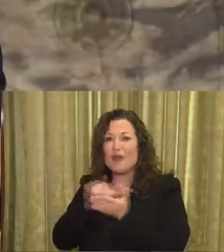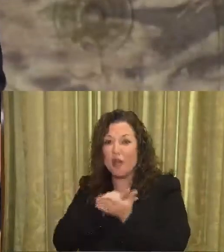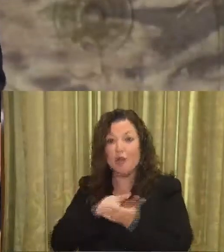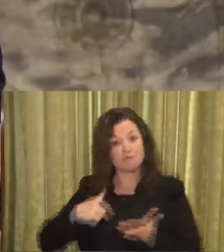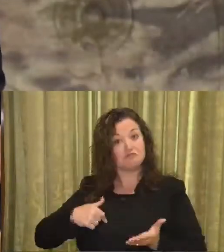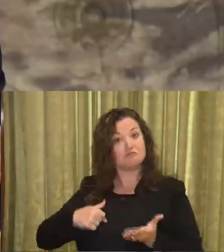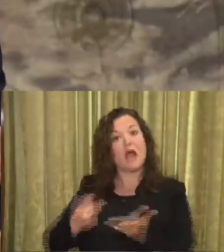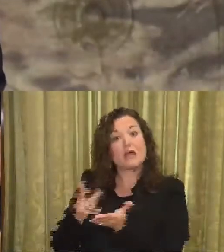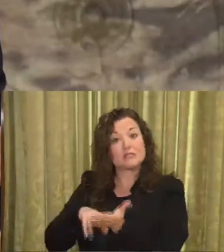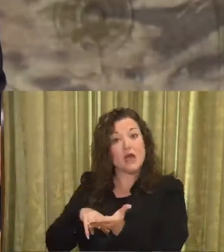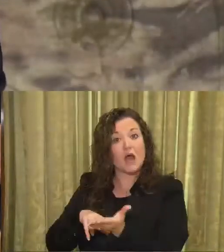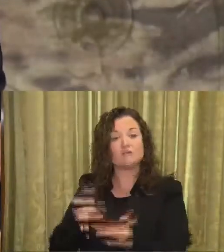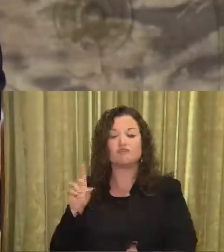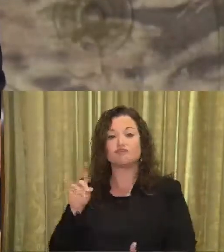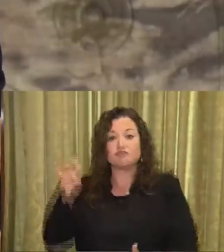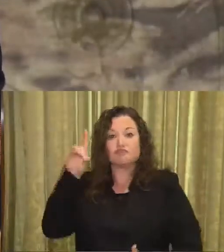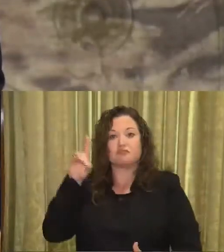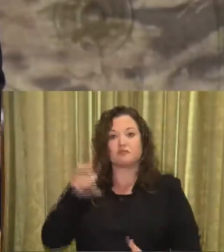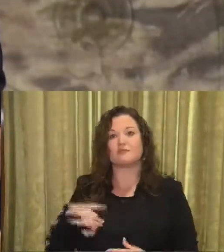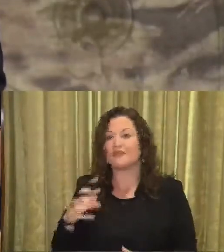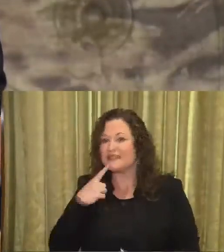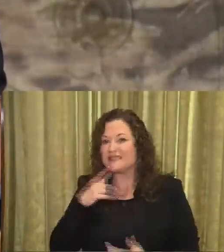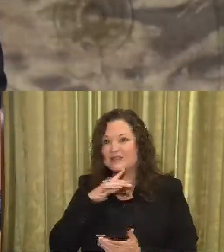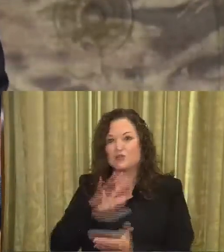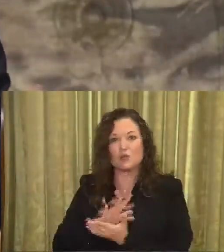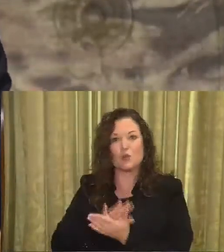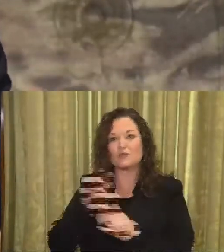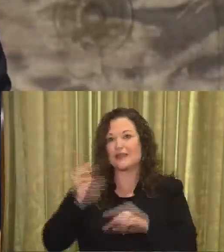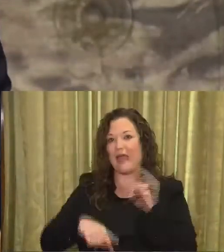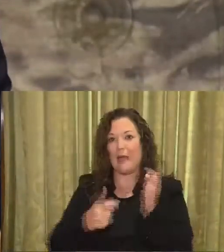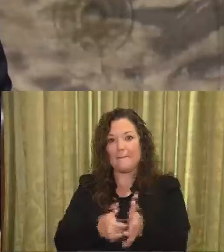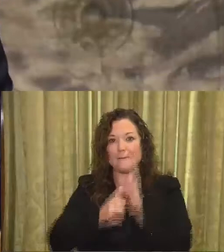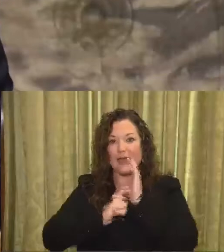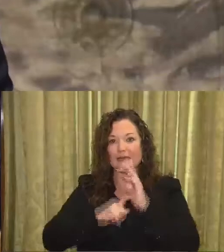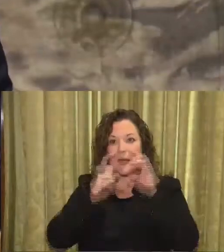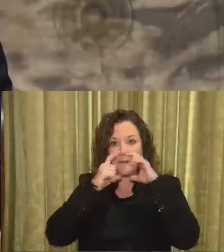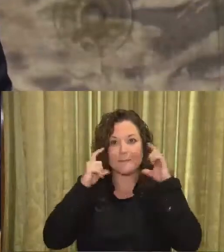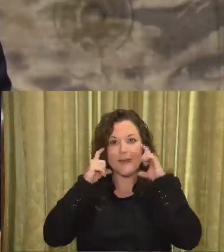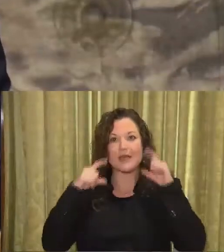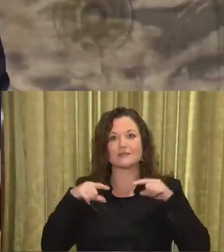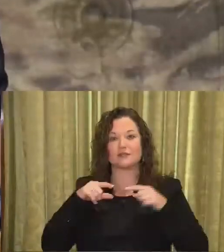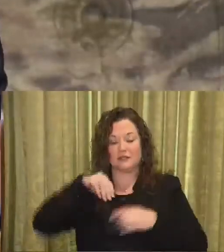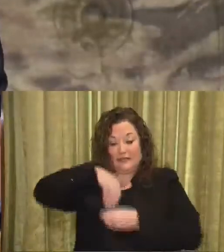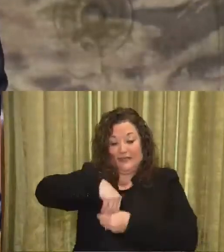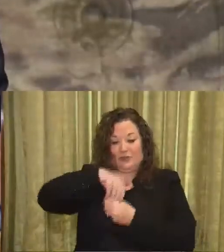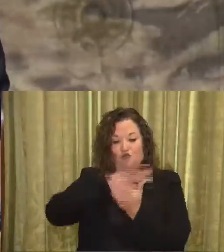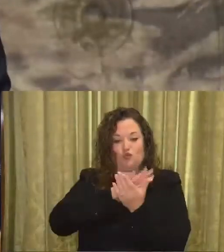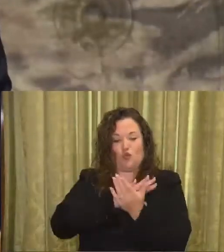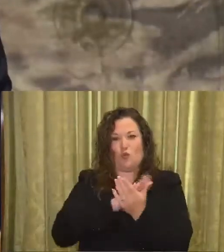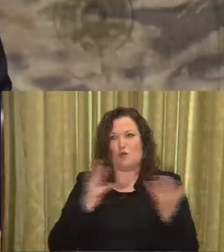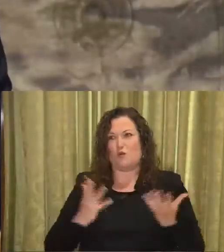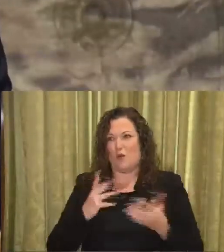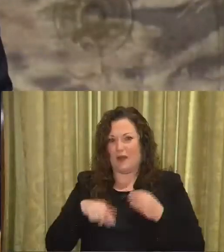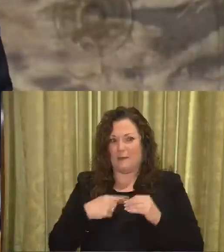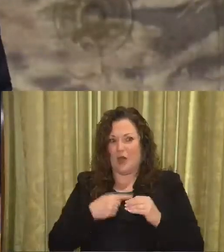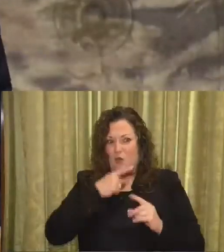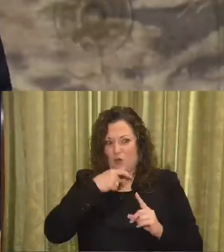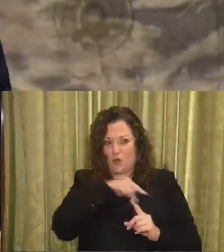I signed that said the schools cannot mandate mask wearing in the schools. How about those that cannot be vaccinated?